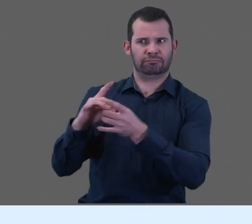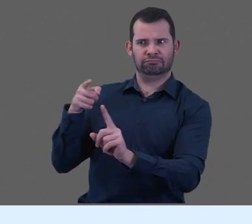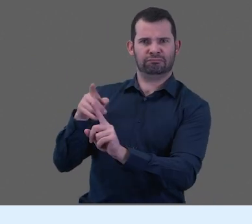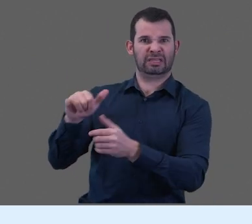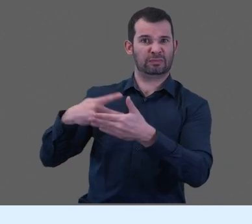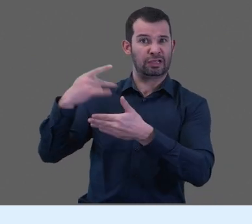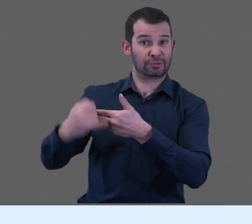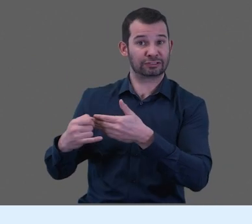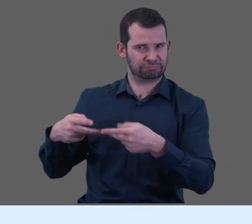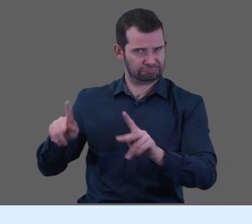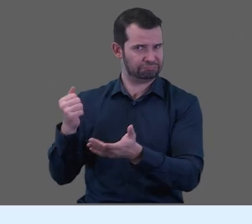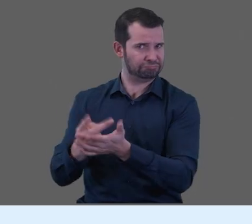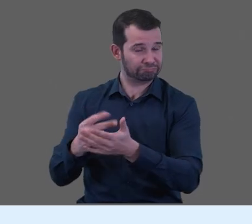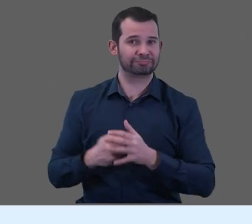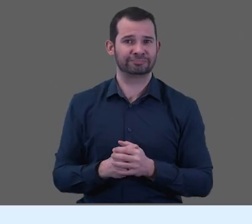Travel related to the project.